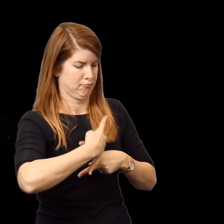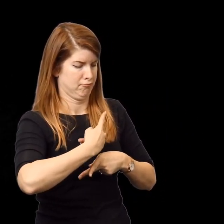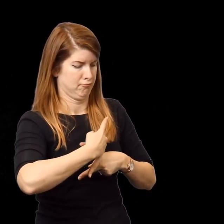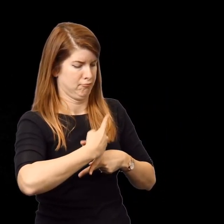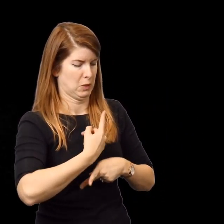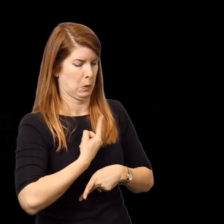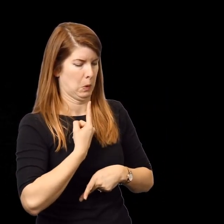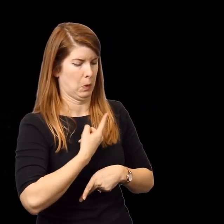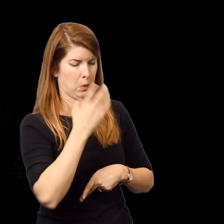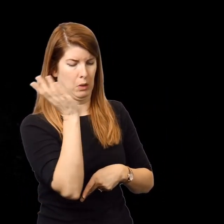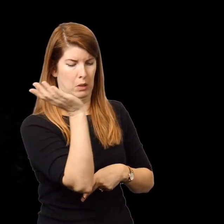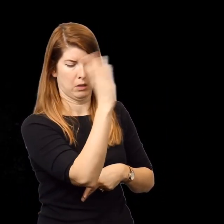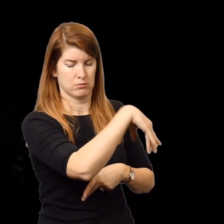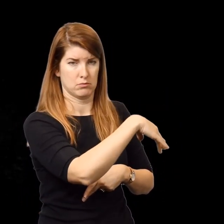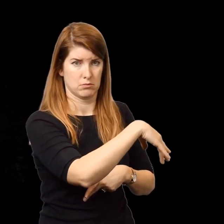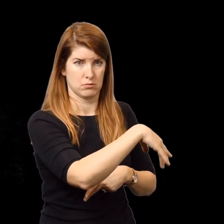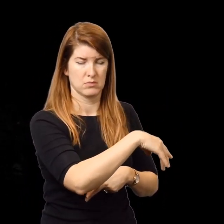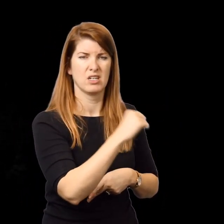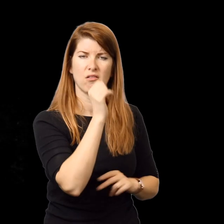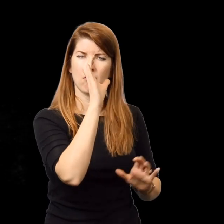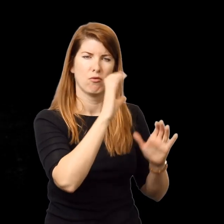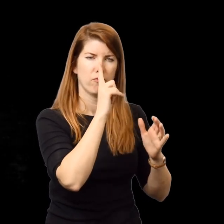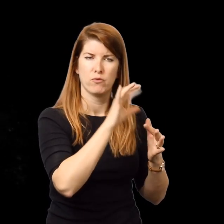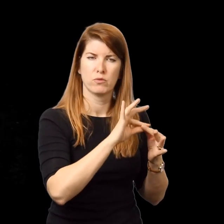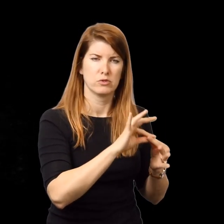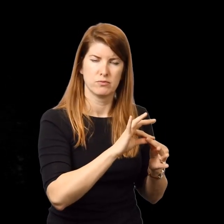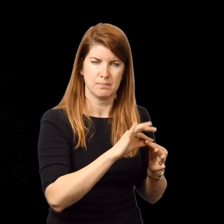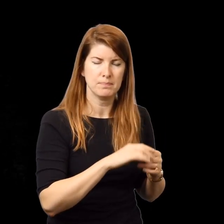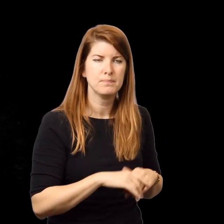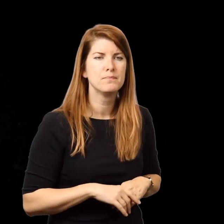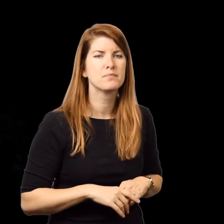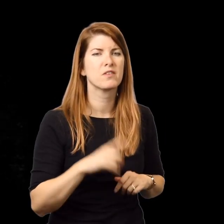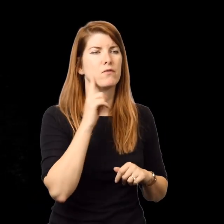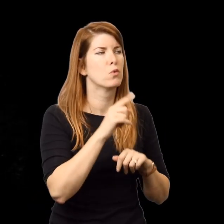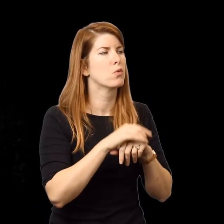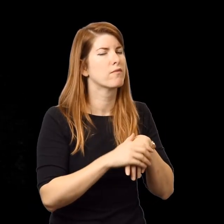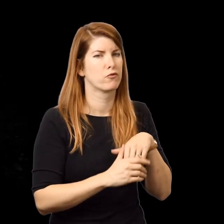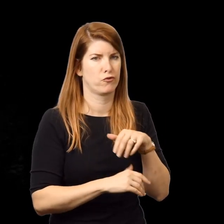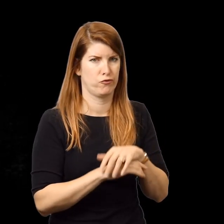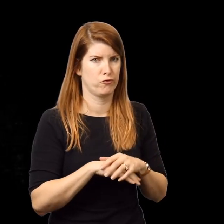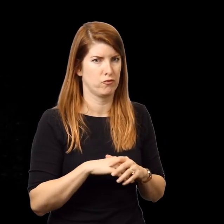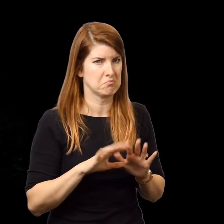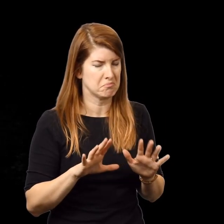of myself, that I'm kind of in this alone, and they don't seek out relationships for comfort.